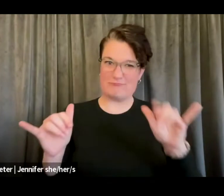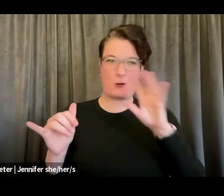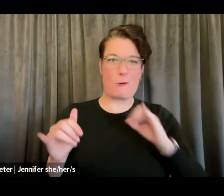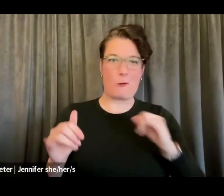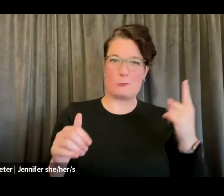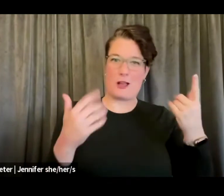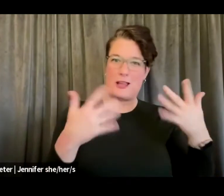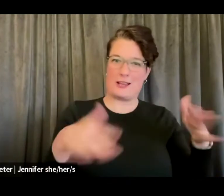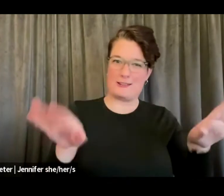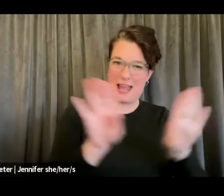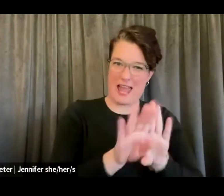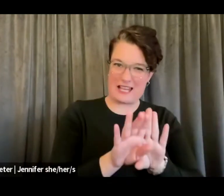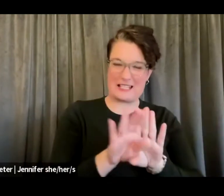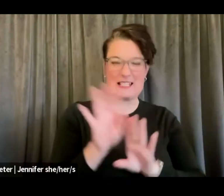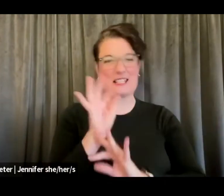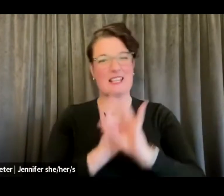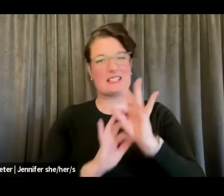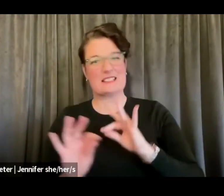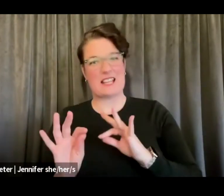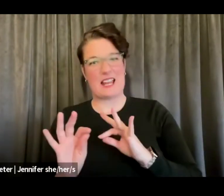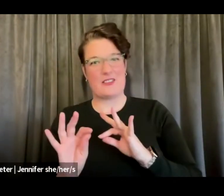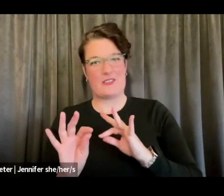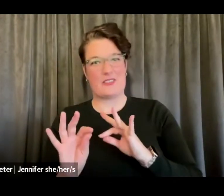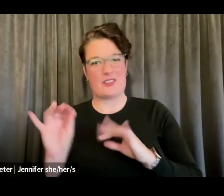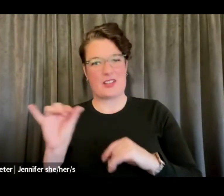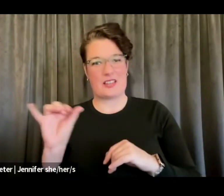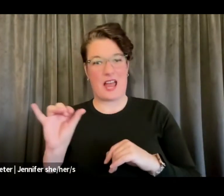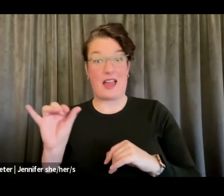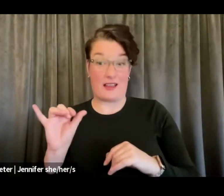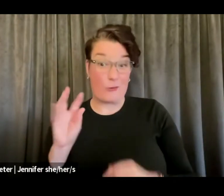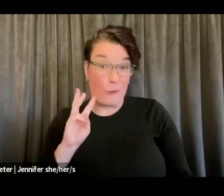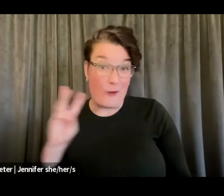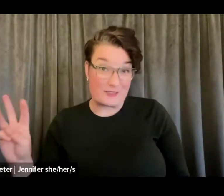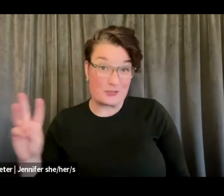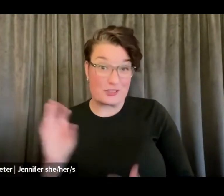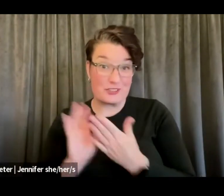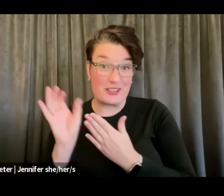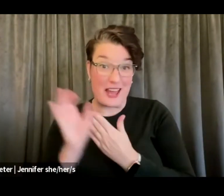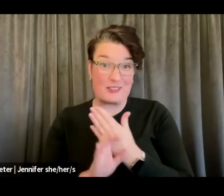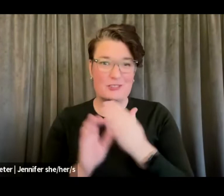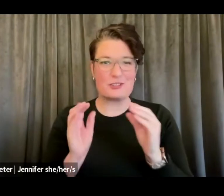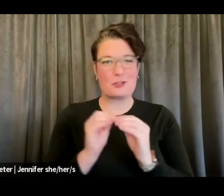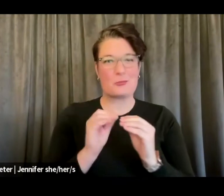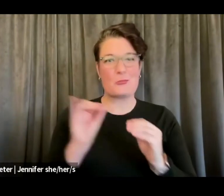ending rather than starting, like the Western calendar is built more around.